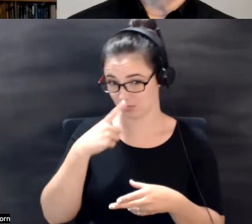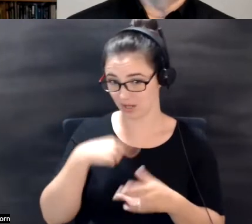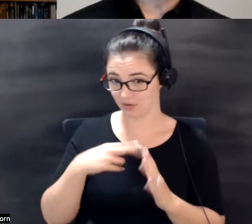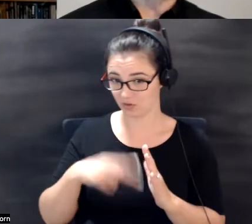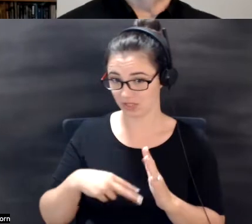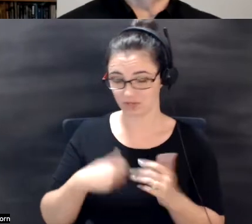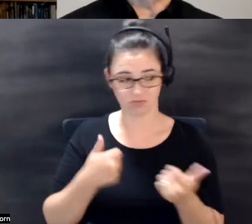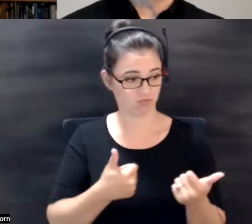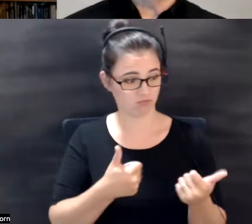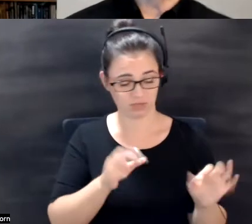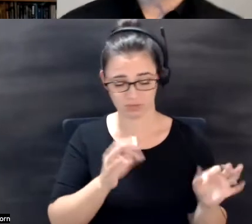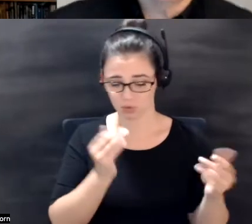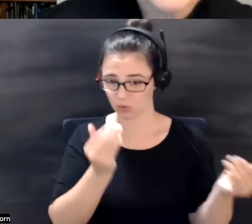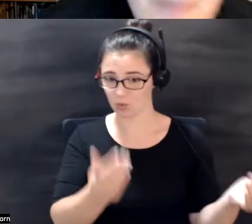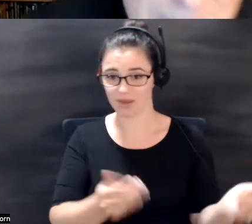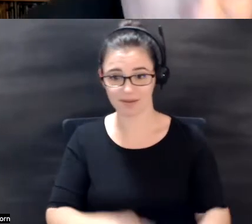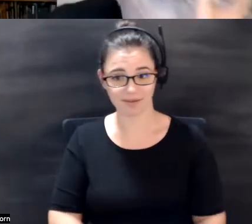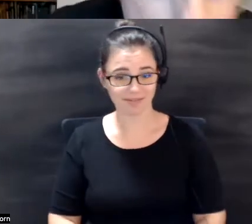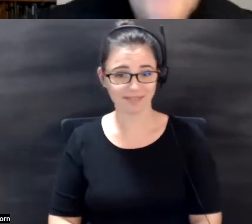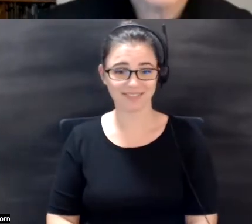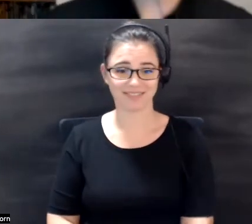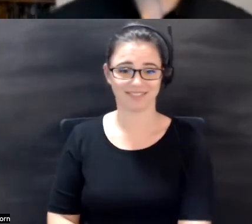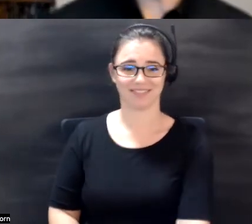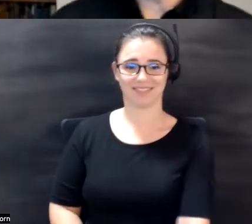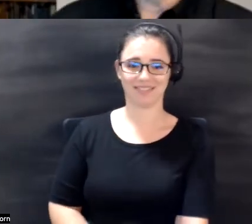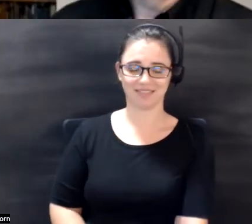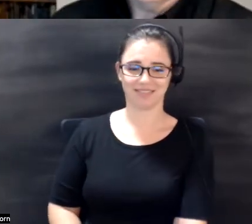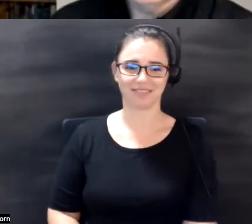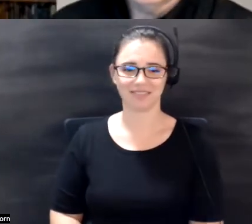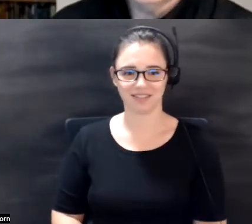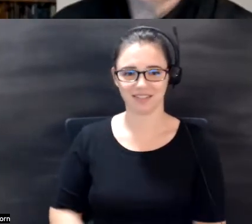Yes, absolutely, that would be wonderful. I, that is, I really enjoyed that poem.